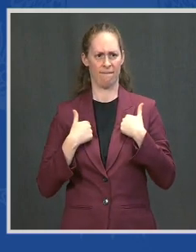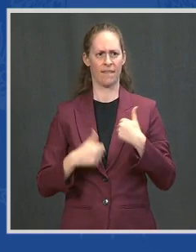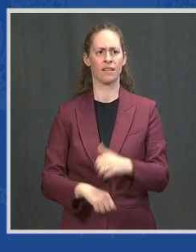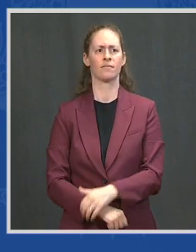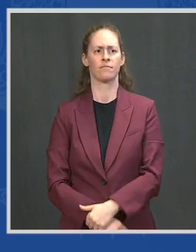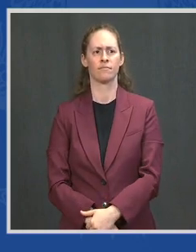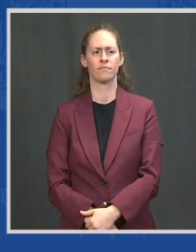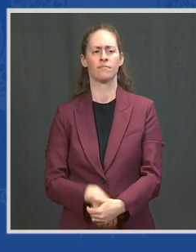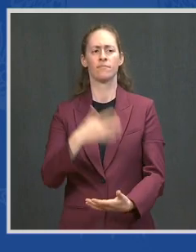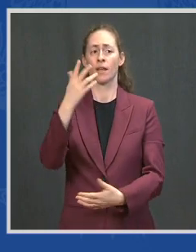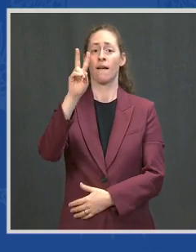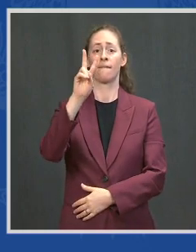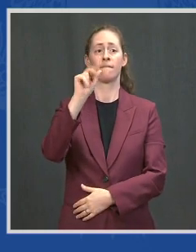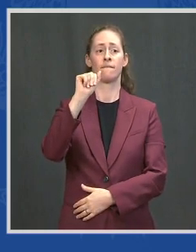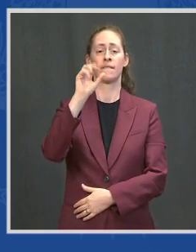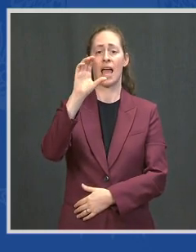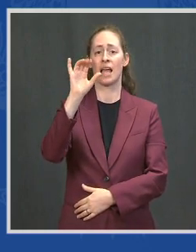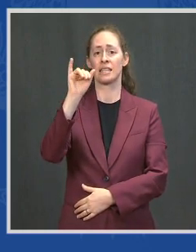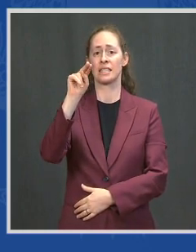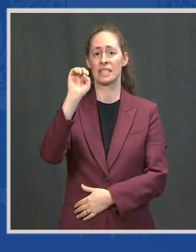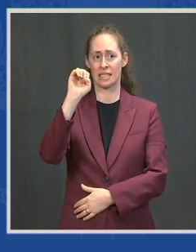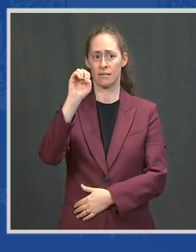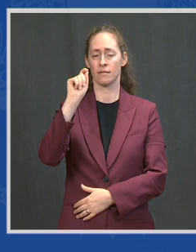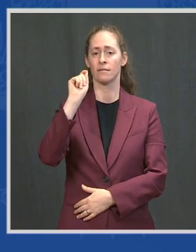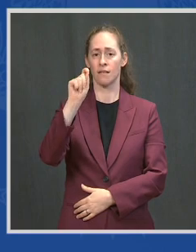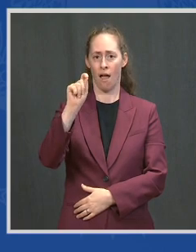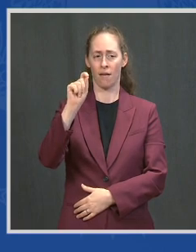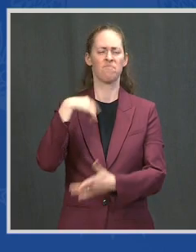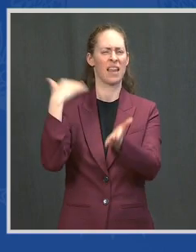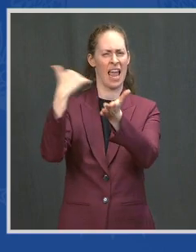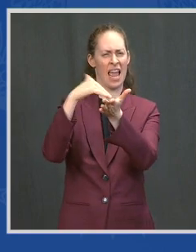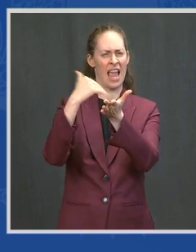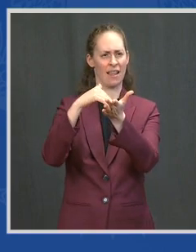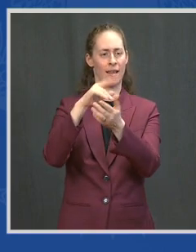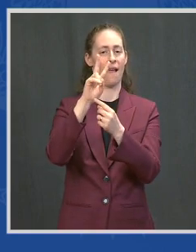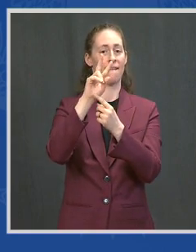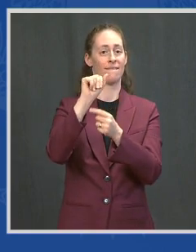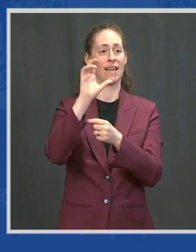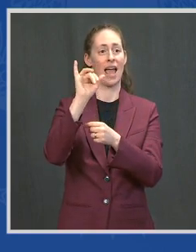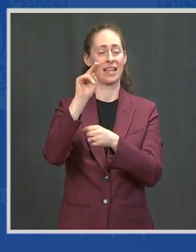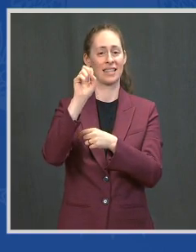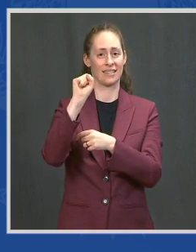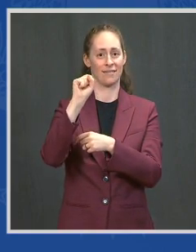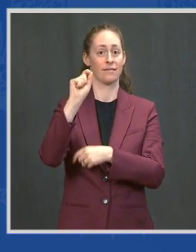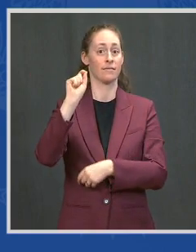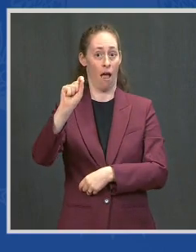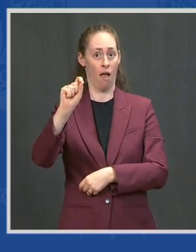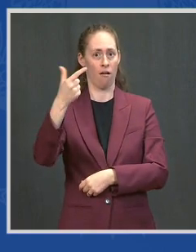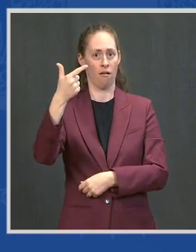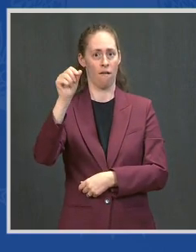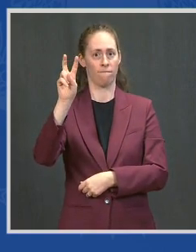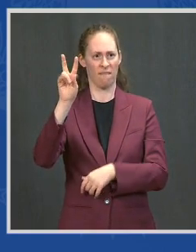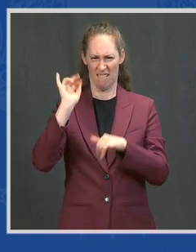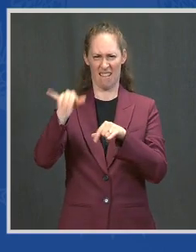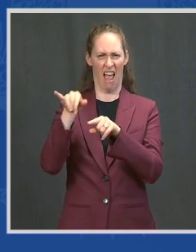Let me say it again: vaccines.gov. Go there now, find a location to get the shot